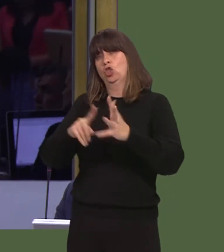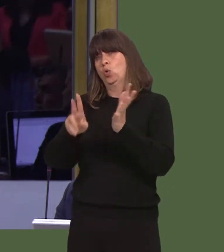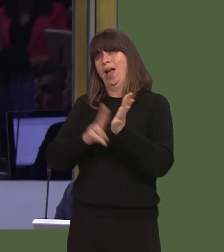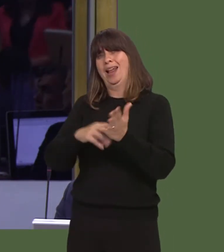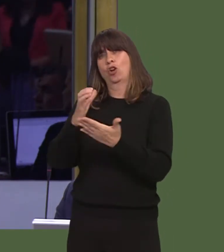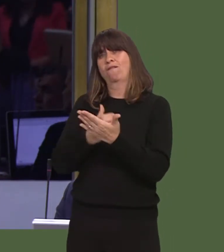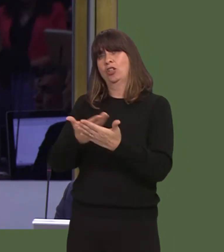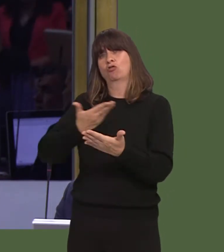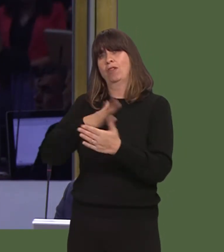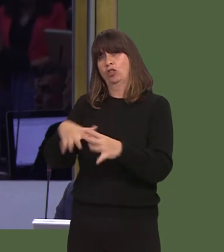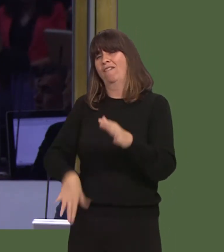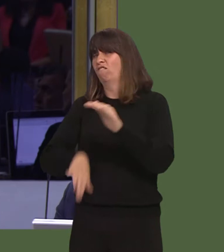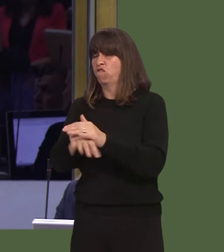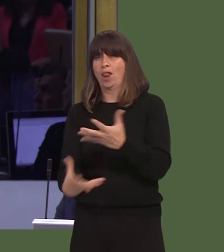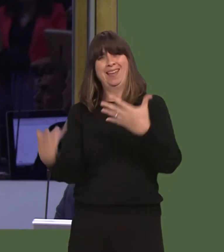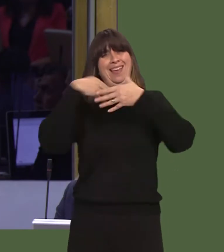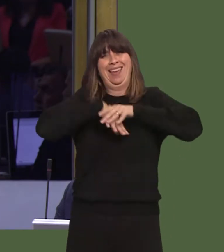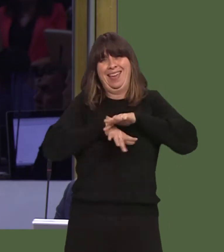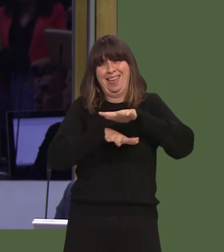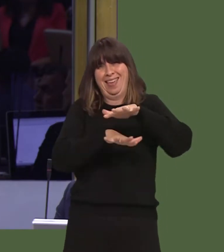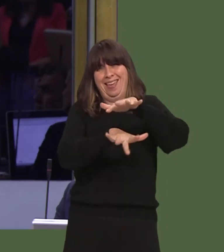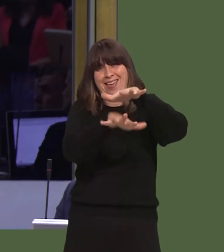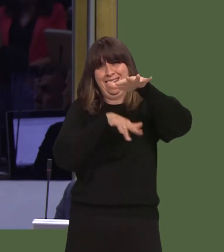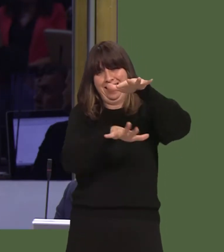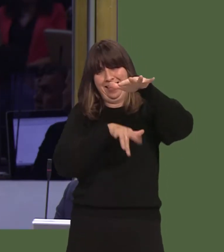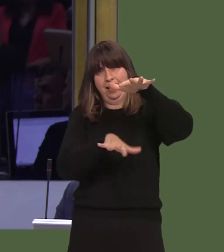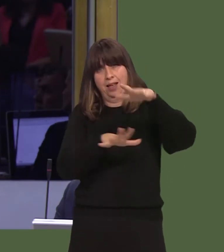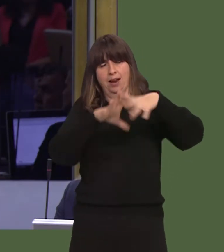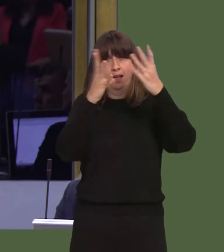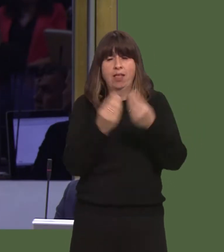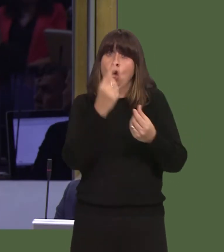Convention on the Rights of the Child, whether that be through an amendment to the existing